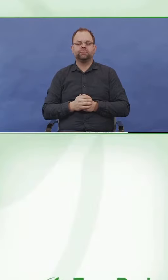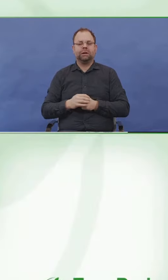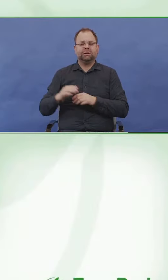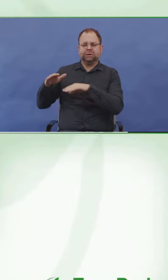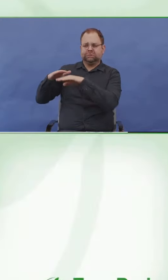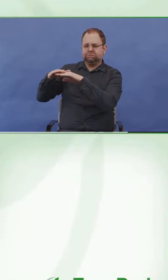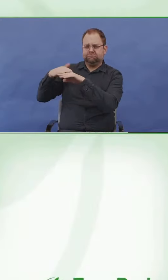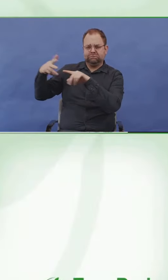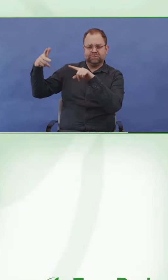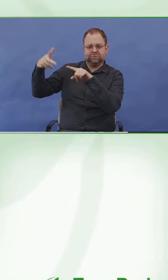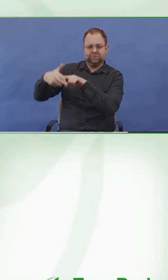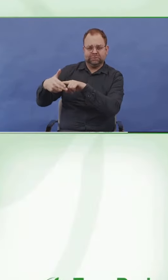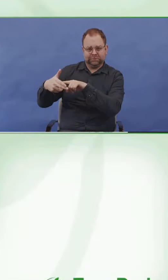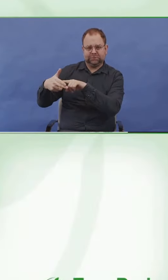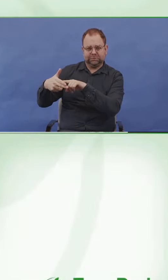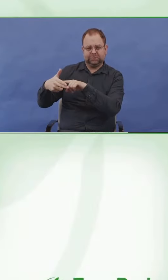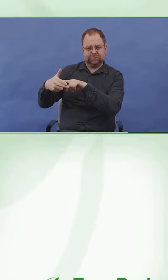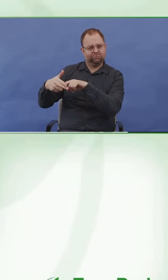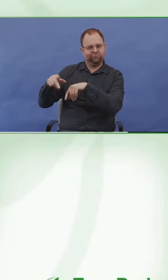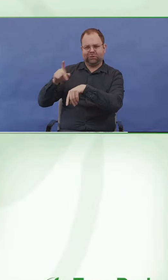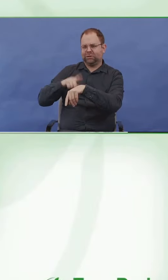this was a fantastic discussion, we really appreciate all of your